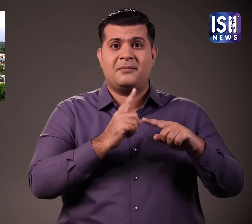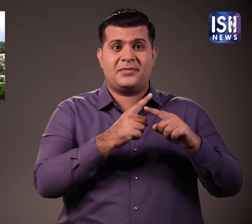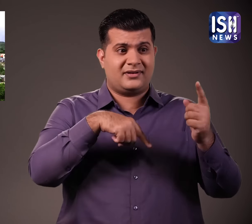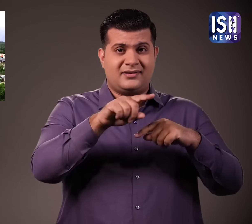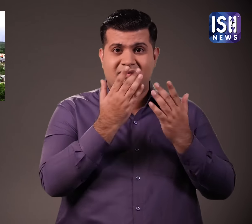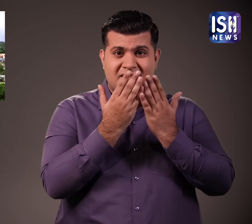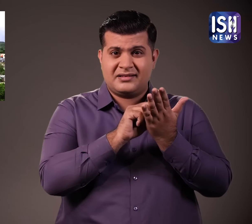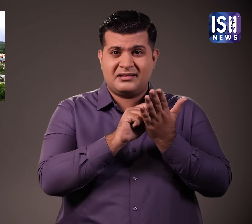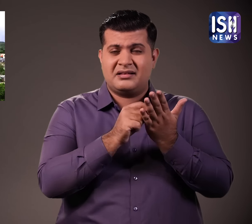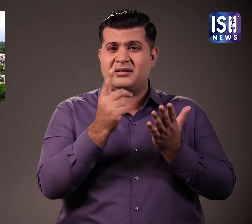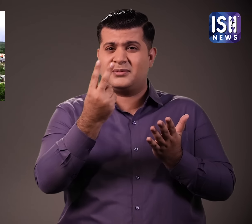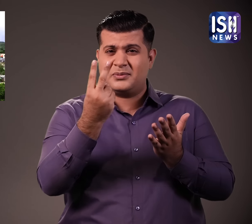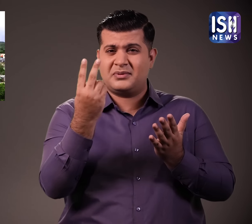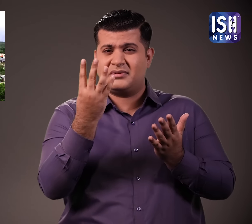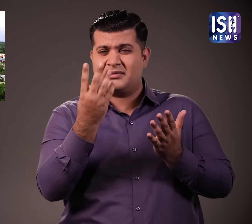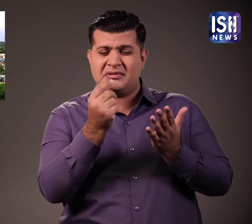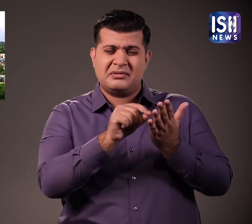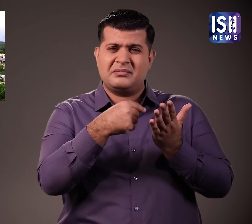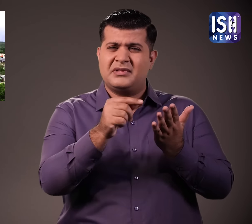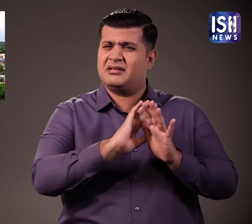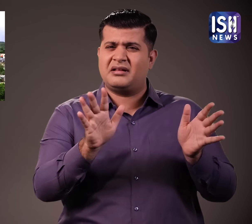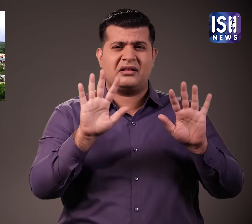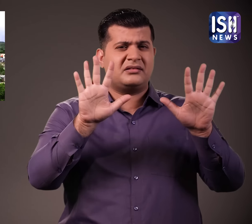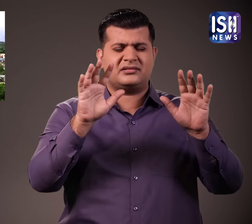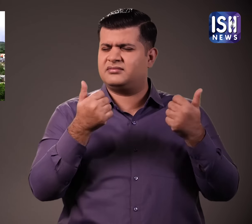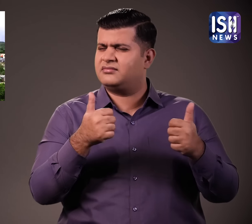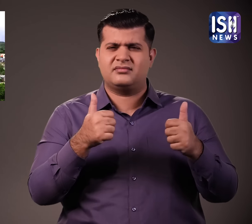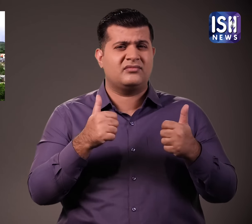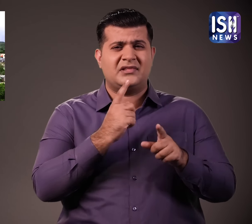They were hardly educated till the 3rd or 4th standard. No one studied till the 10th.